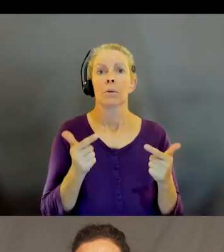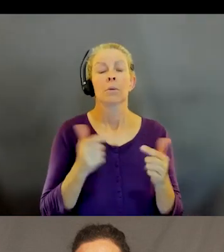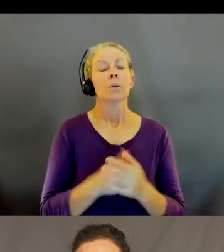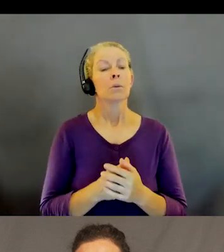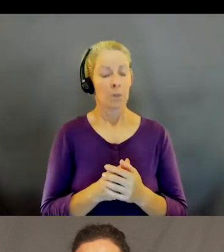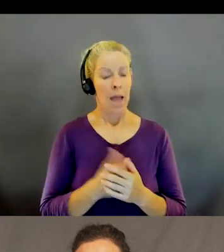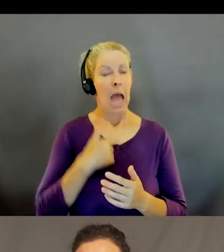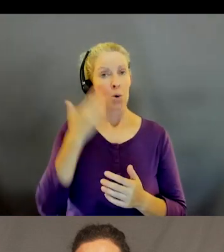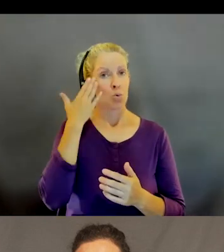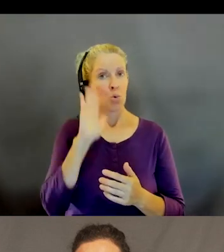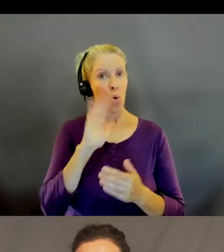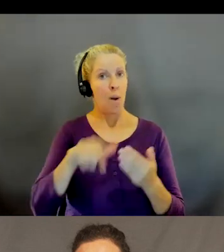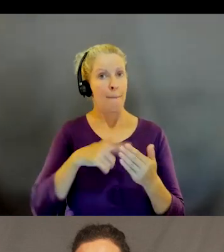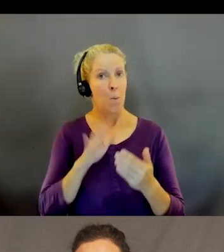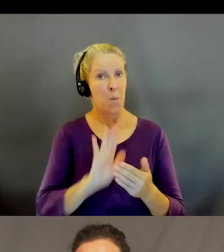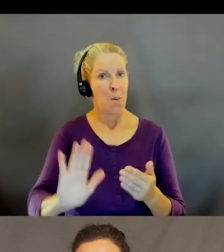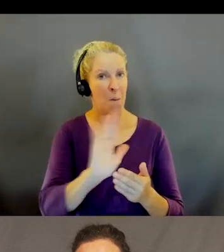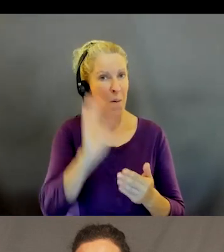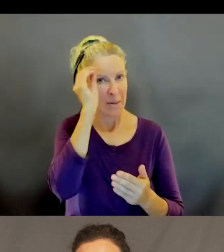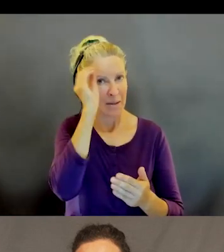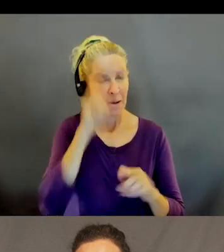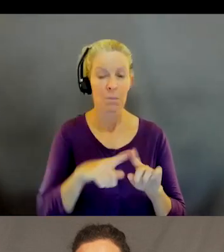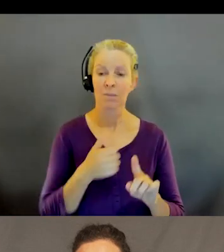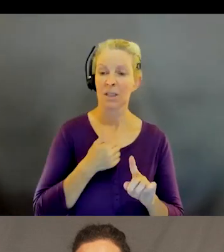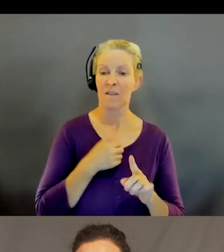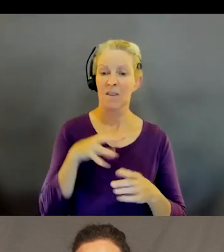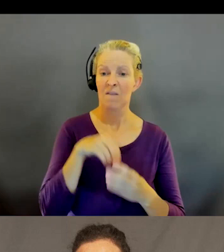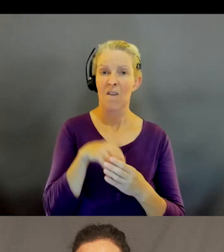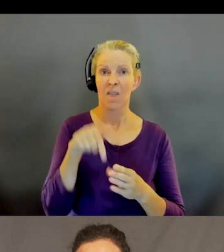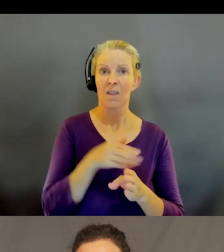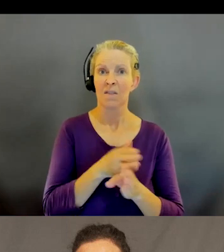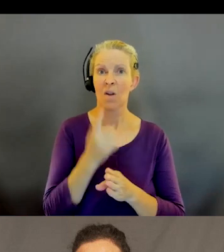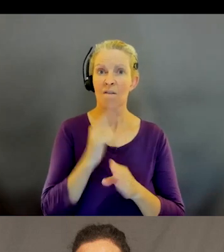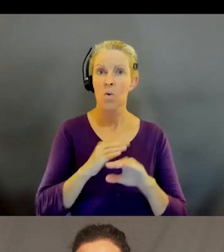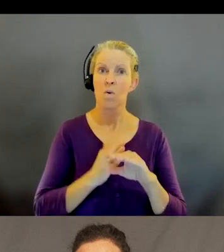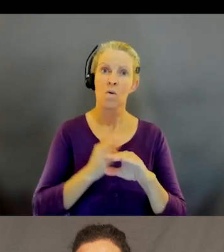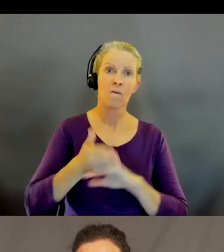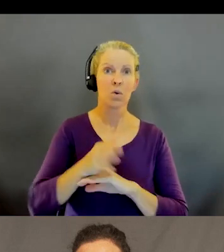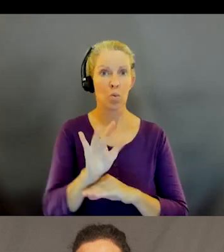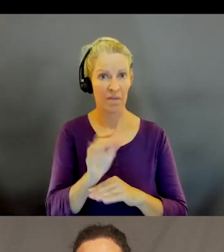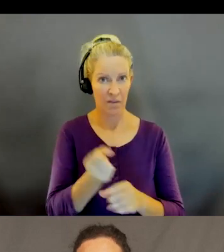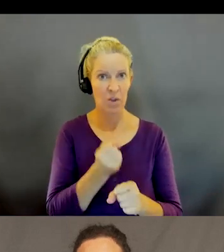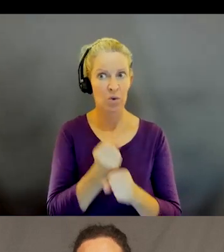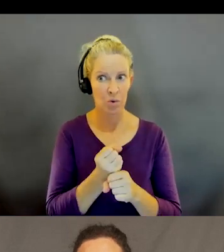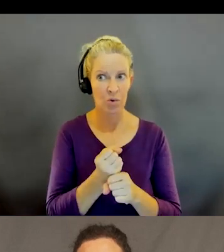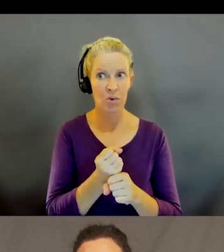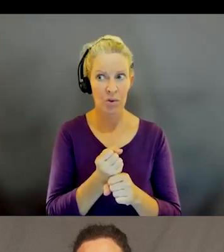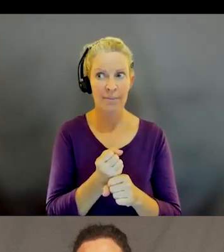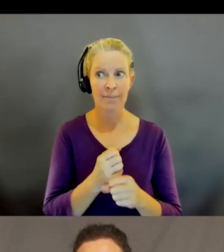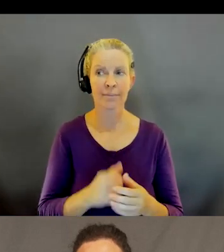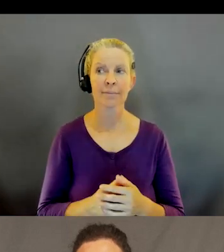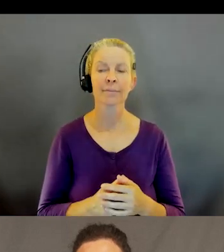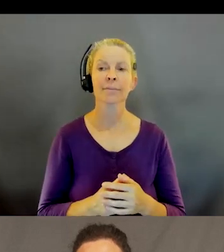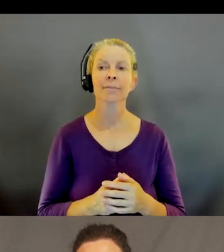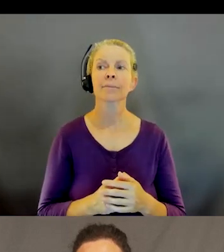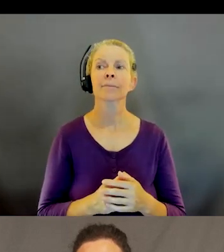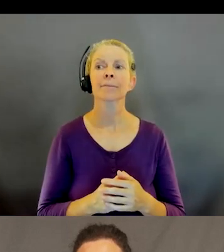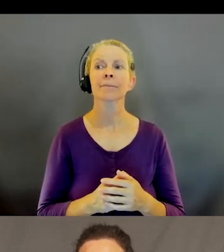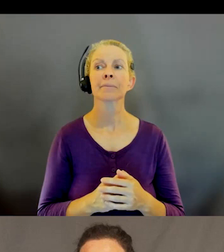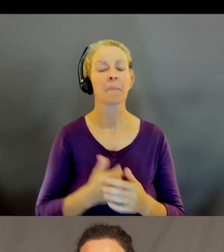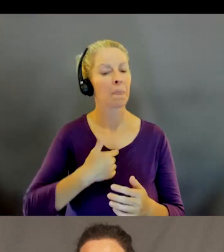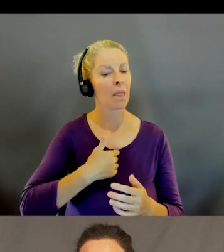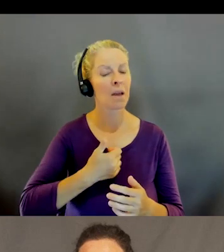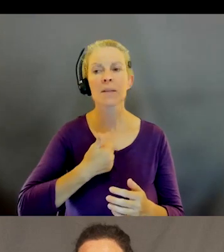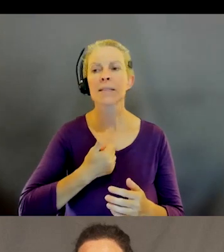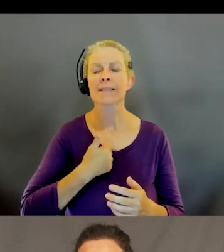but I have been in this business for more than 25 years, and I have been trying to teach people to